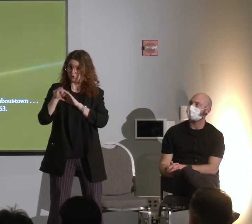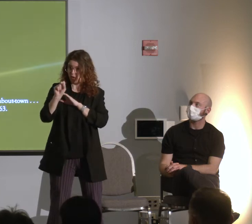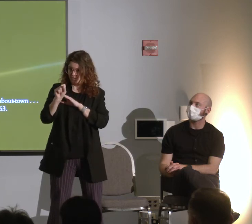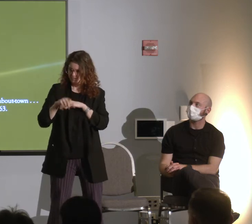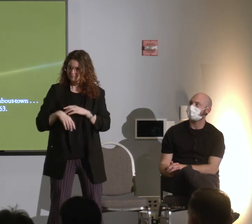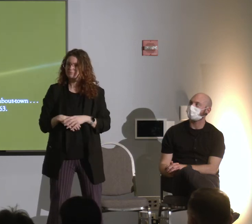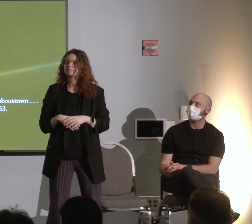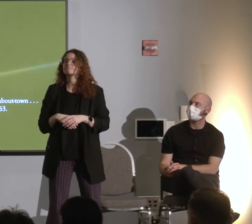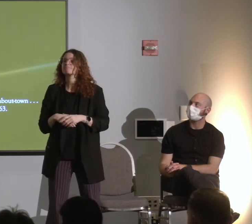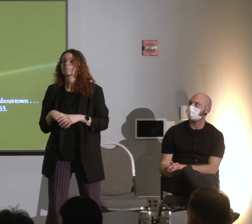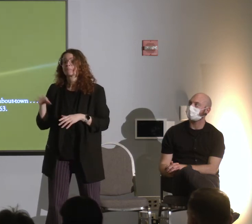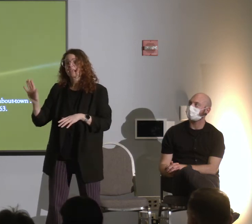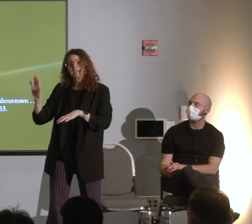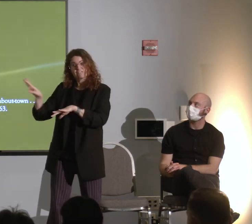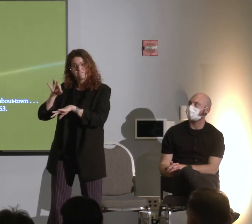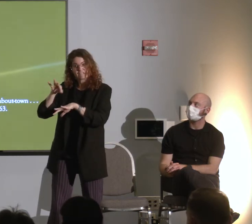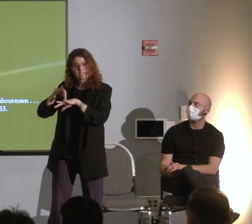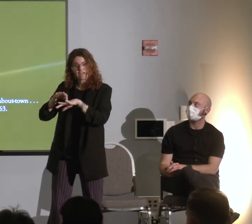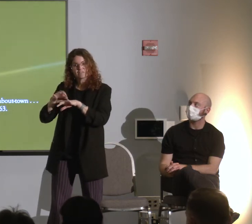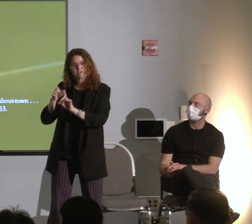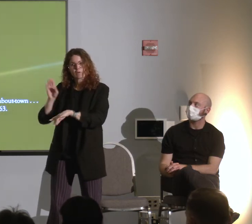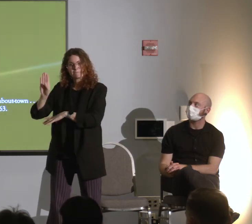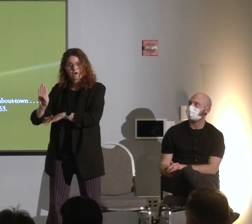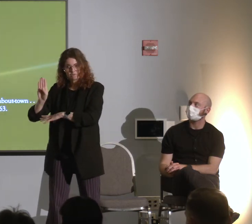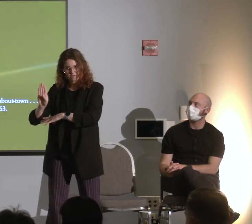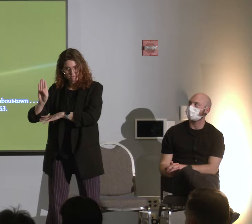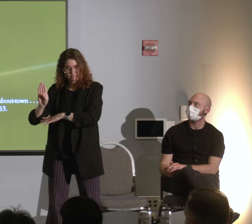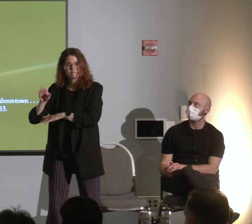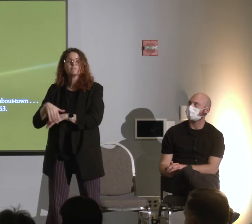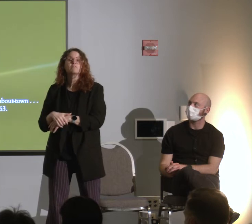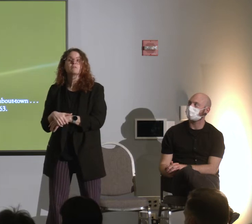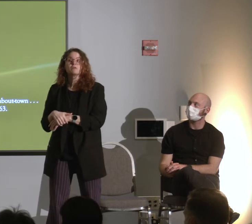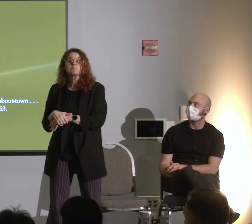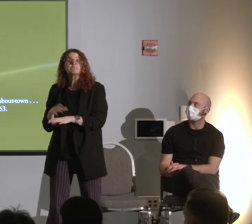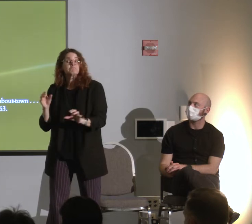Now, he had a fiance in Boston from his Harvard days, and of course, he could have gone to New